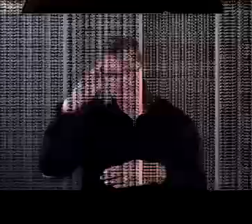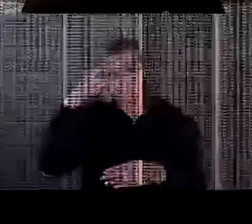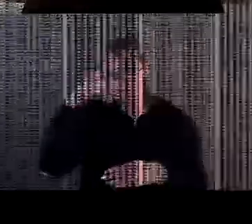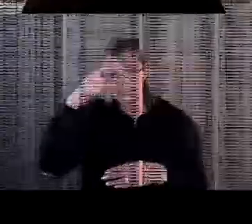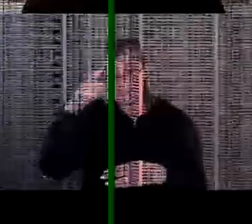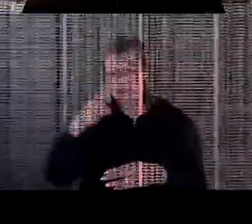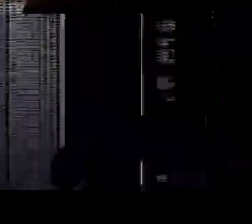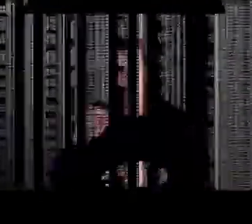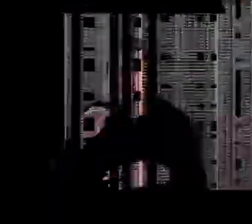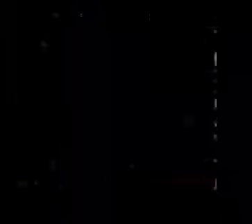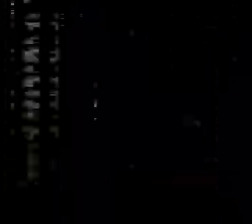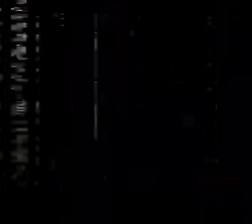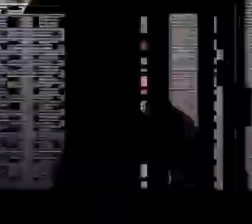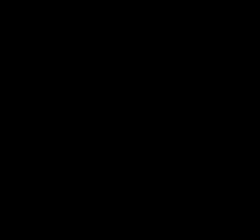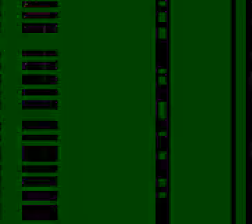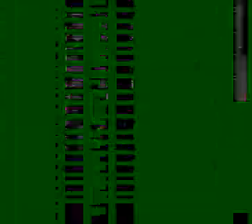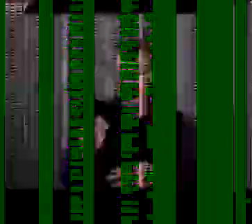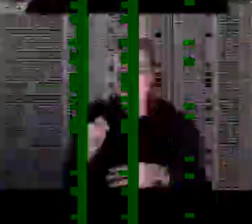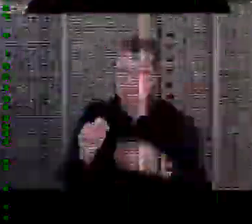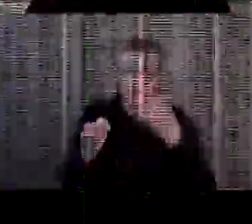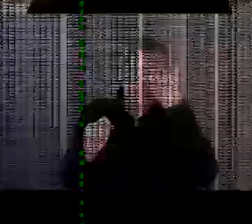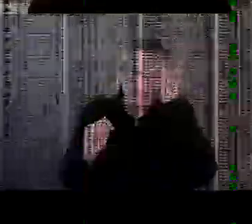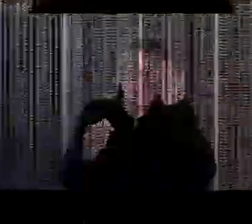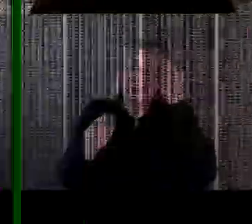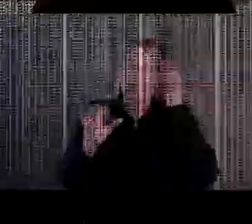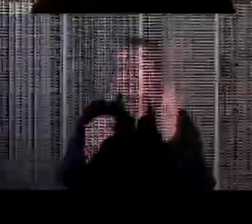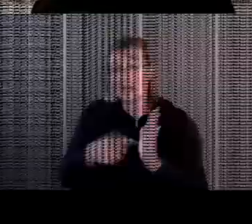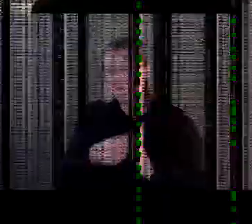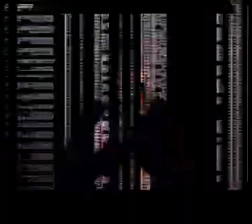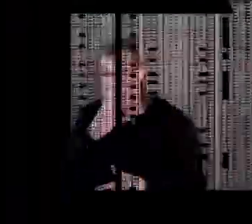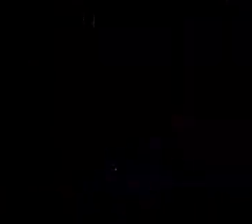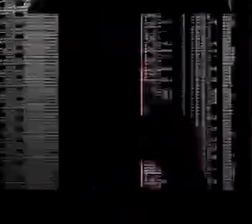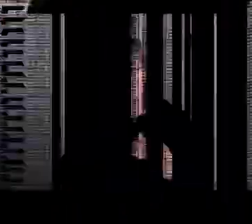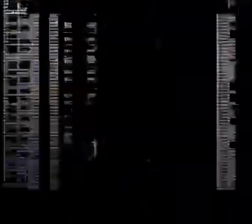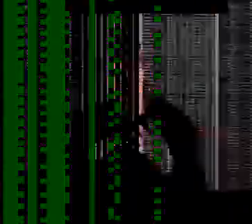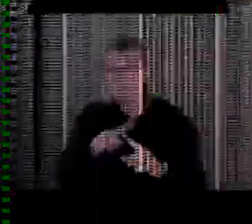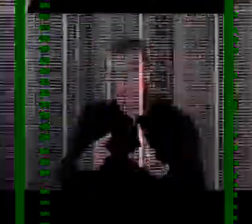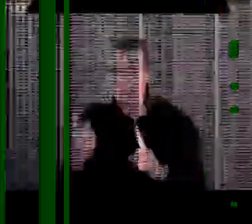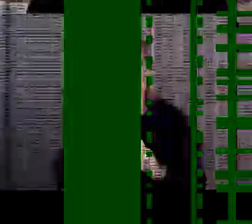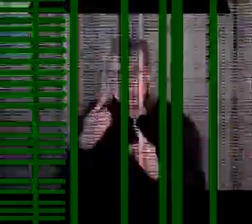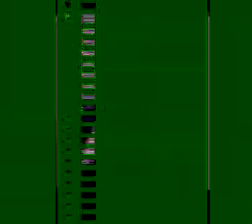a group that has historically been ignored, but more and more we hear about that. And I think